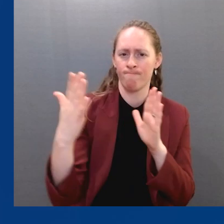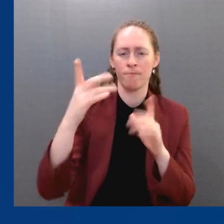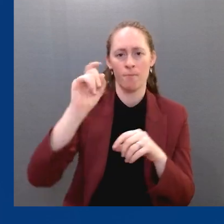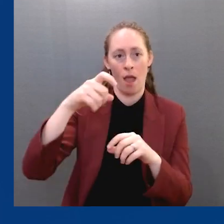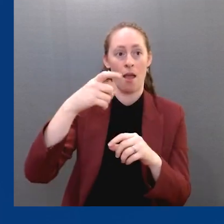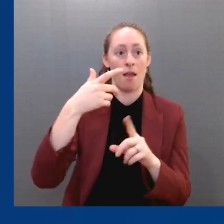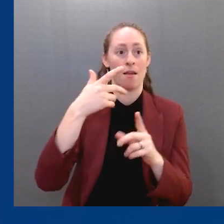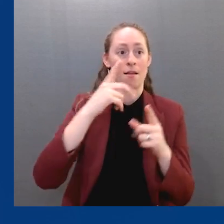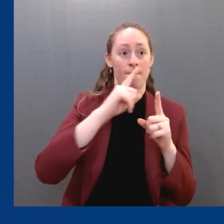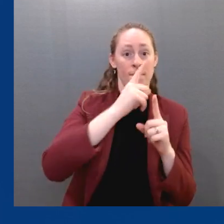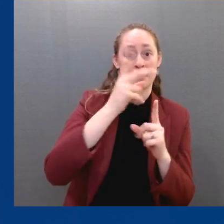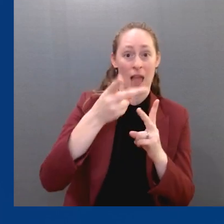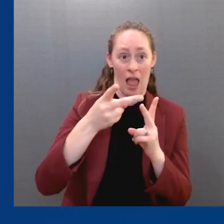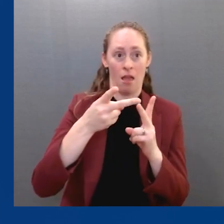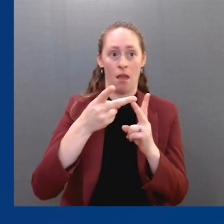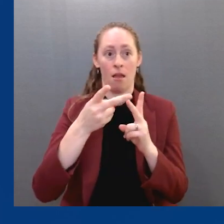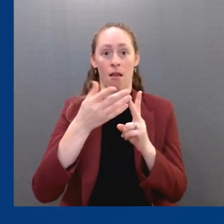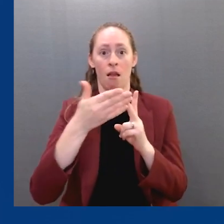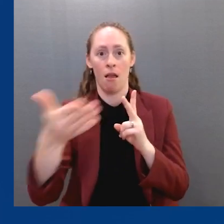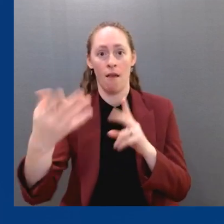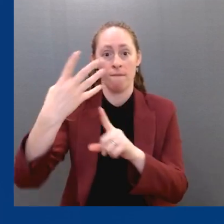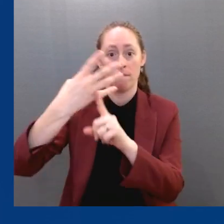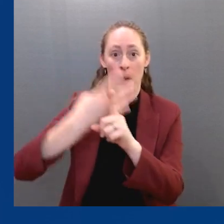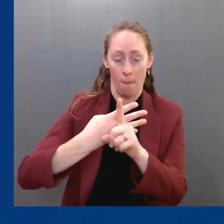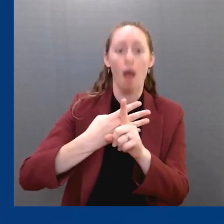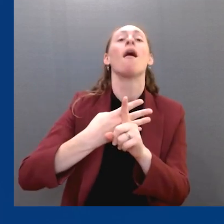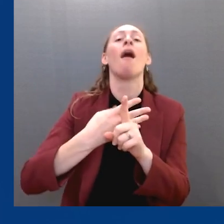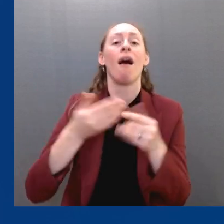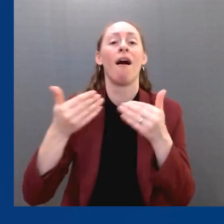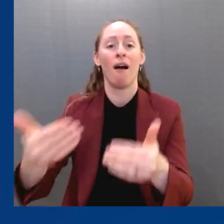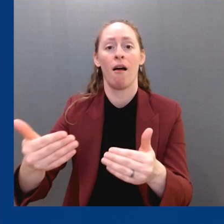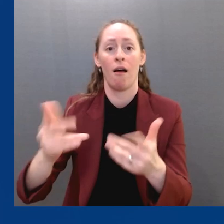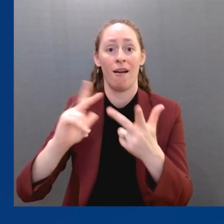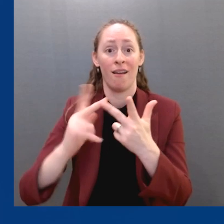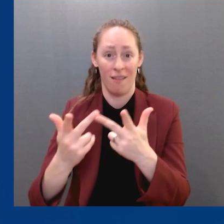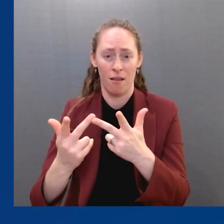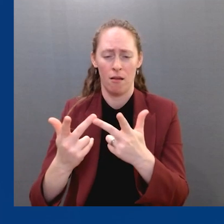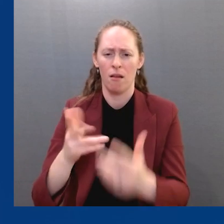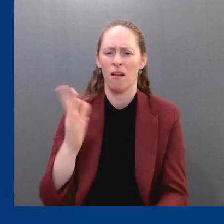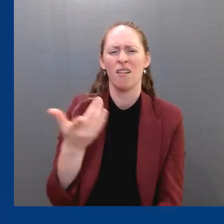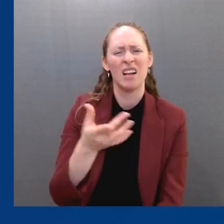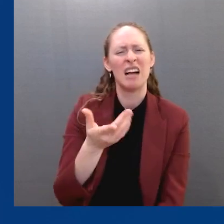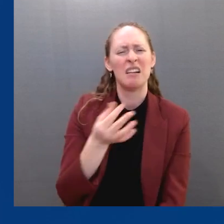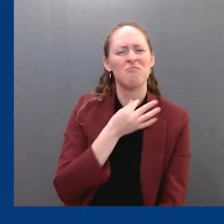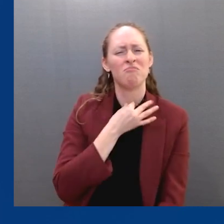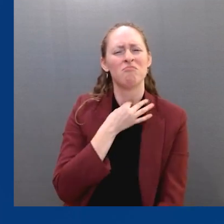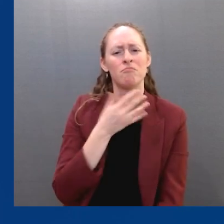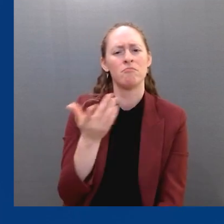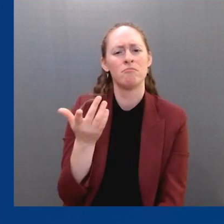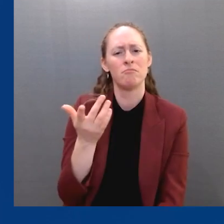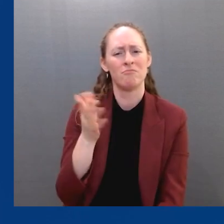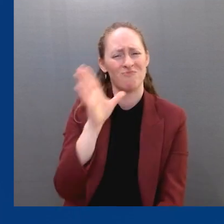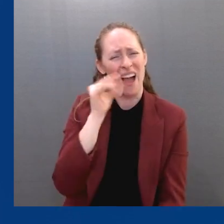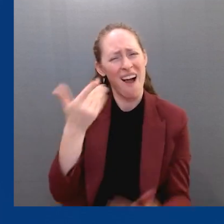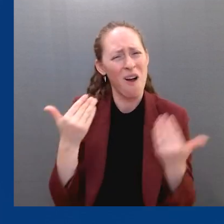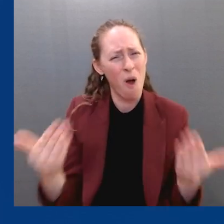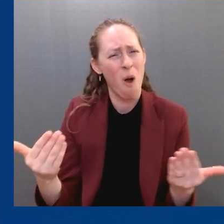And can you just clarify what the benefit of getting vaccinated with the current vaccine now is versus waiting until the fall?